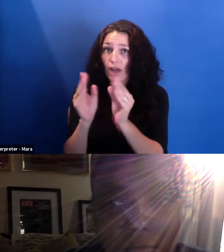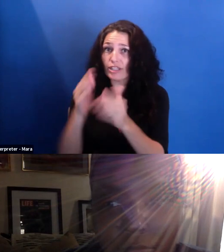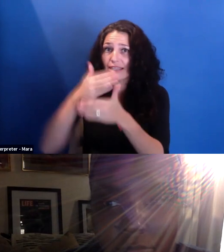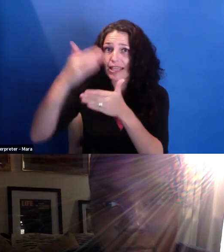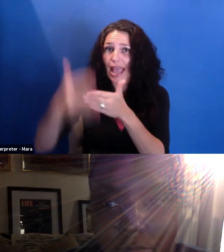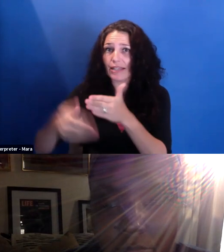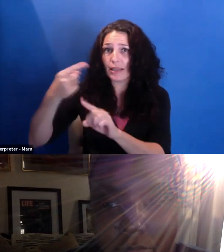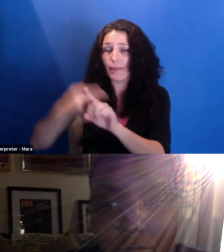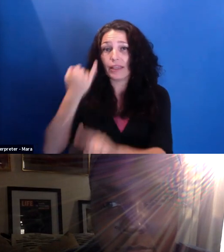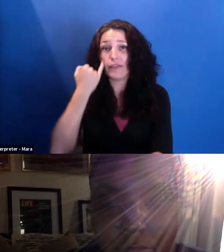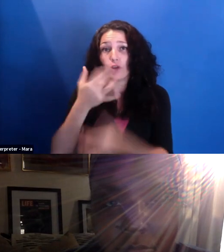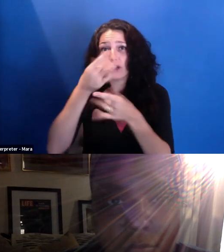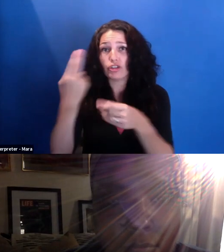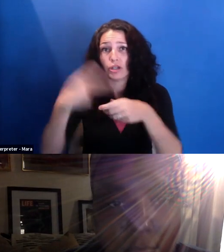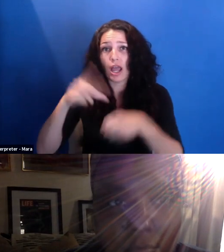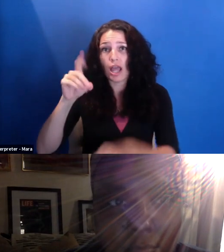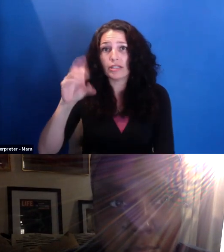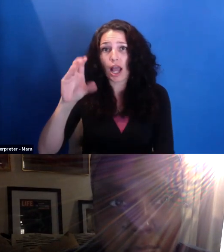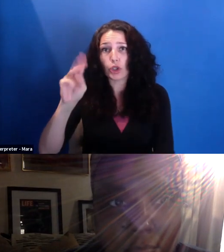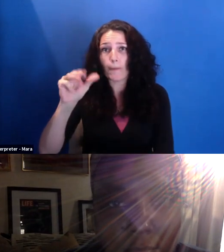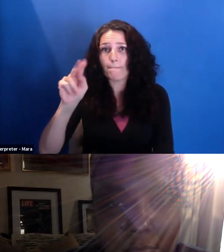go to documentary.org for more information.